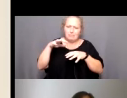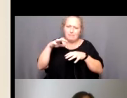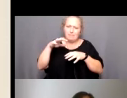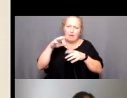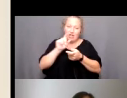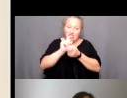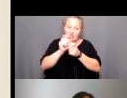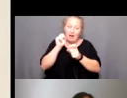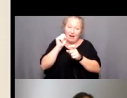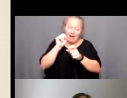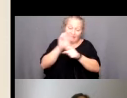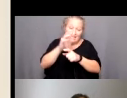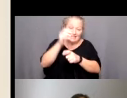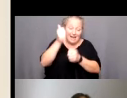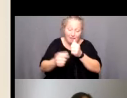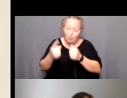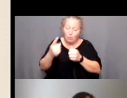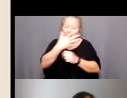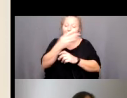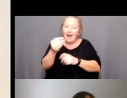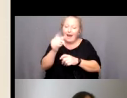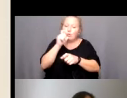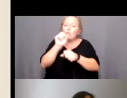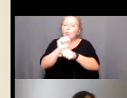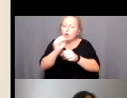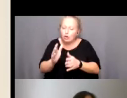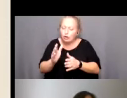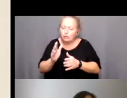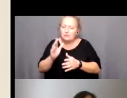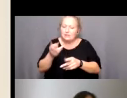everyone, including workers at increased risk of heat illness.